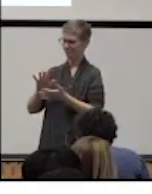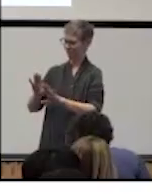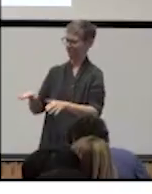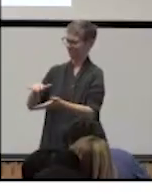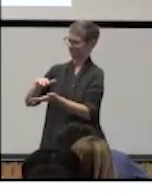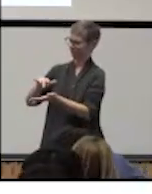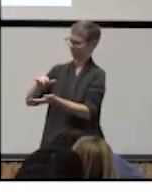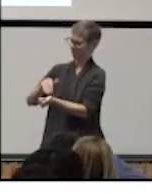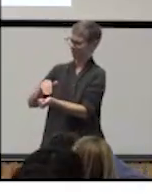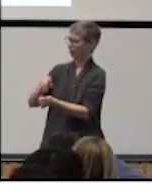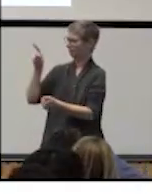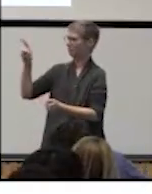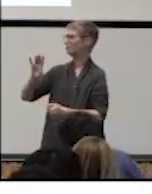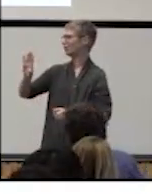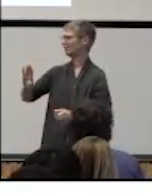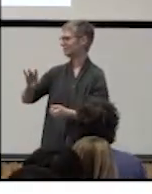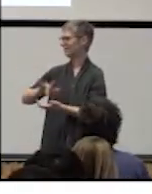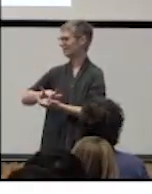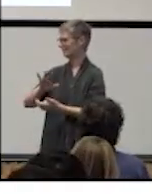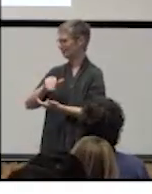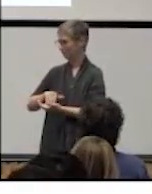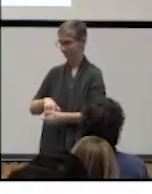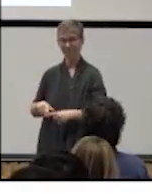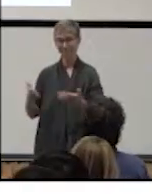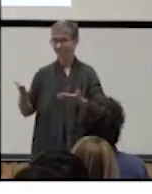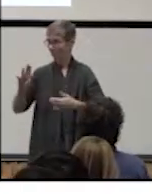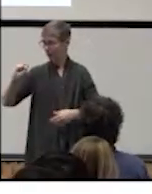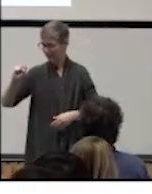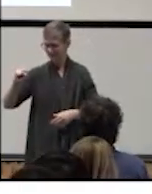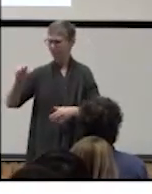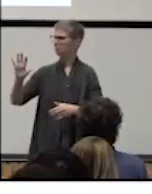Center. So in the United States, about one to two